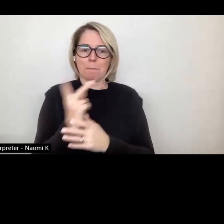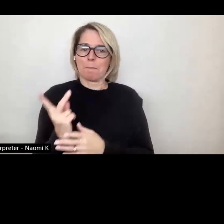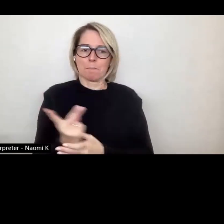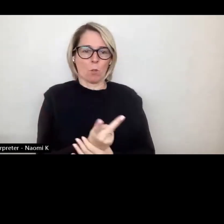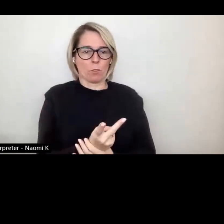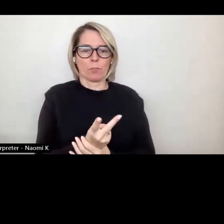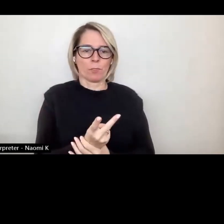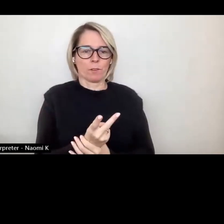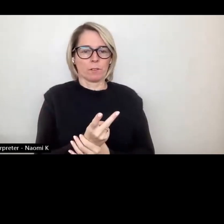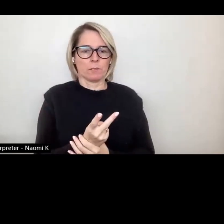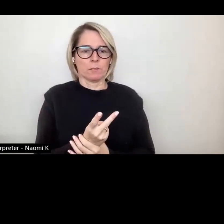As I said,